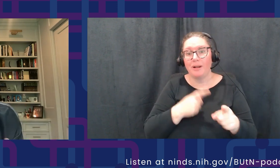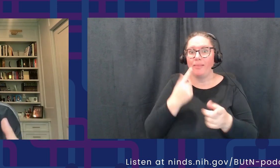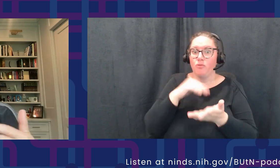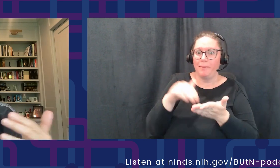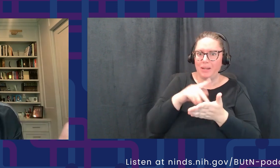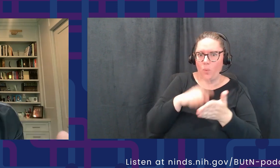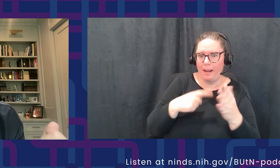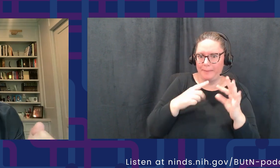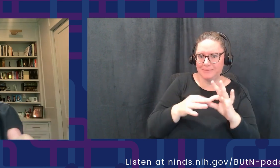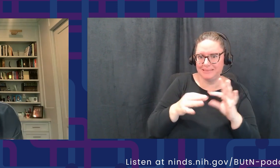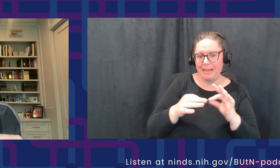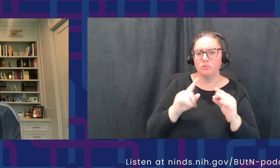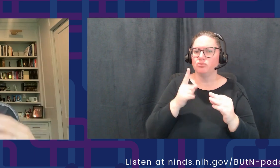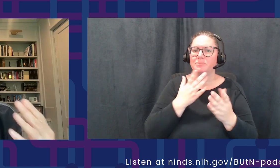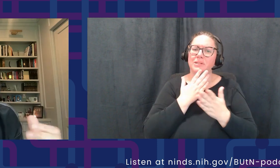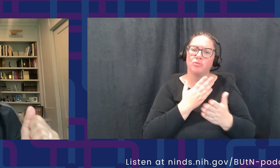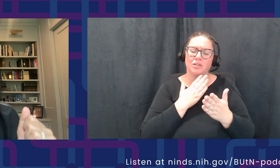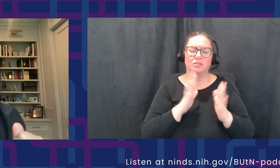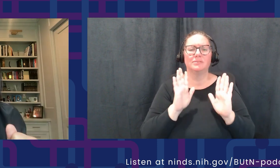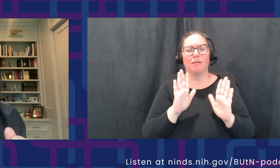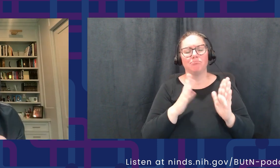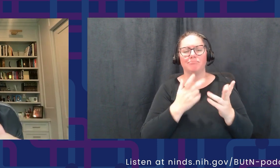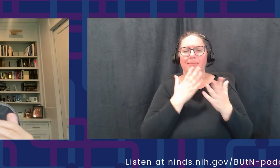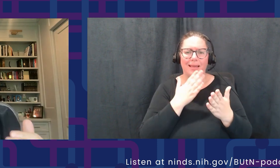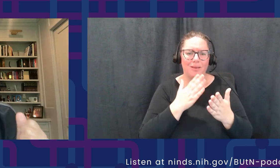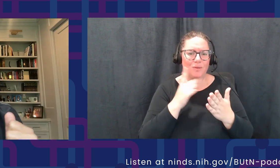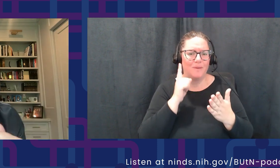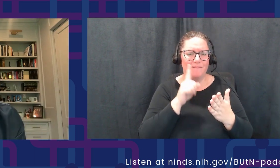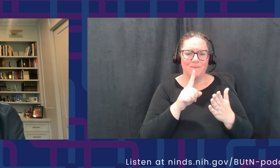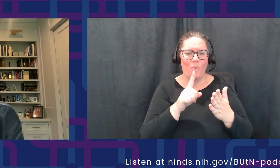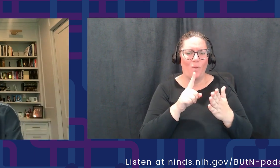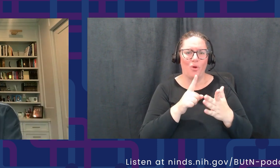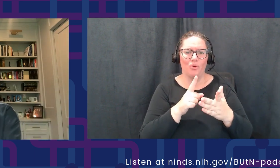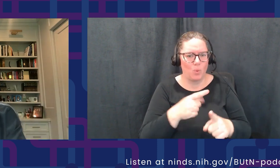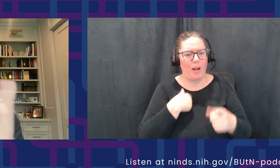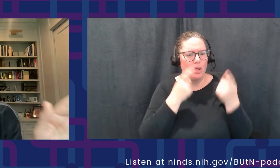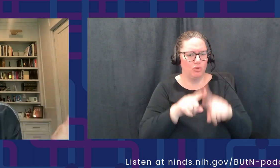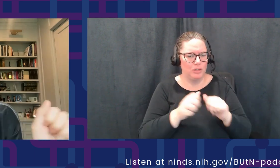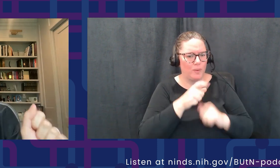You just be gracious about it. Say thank you for clarifying that point. Let them go on.